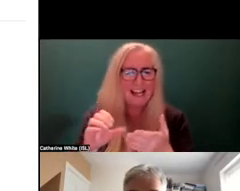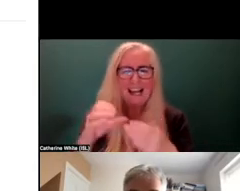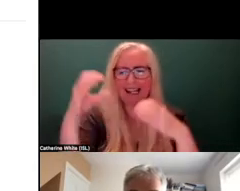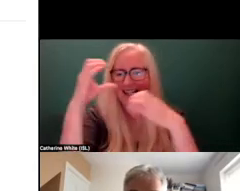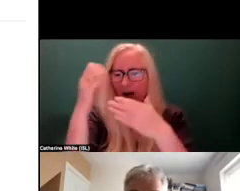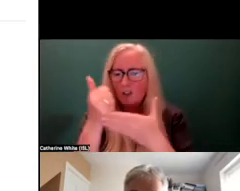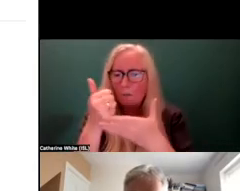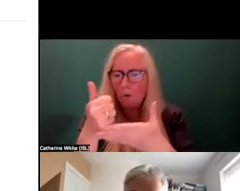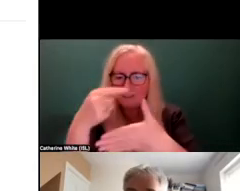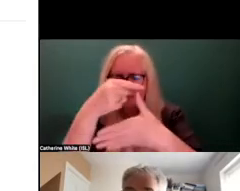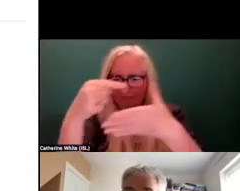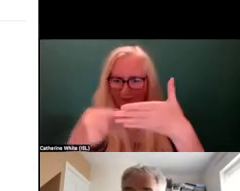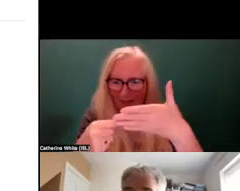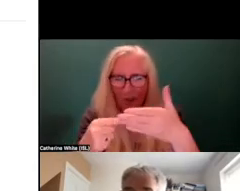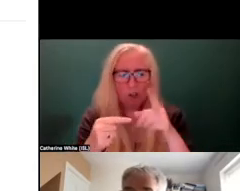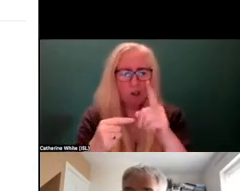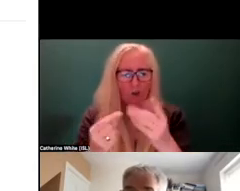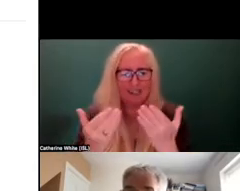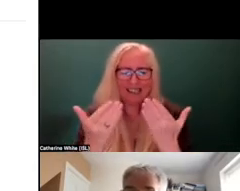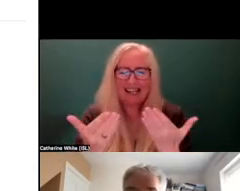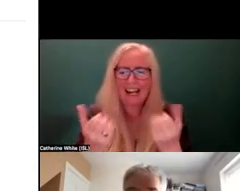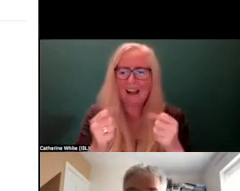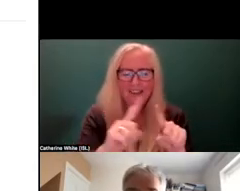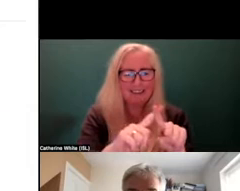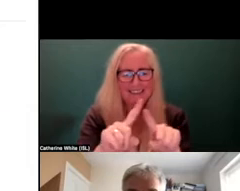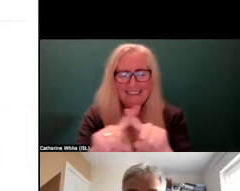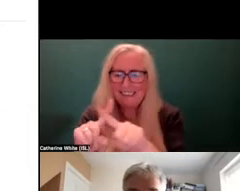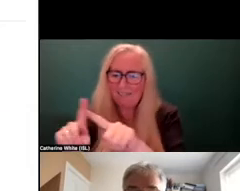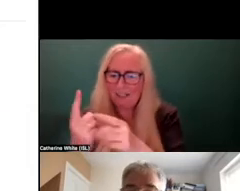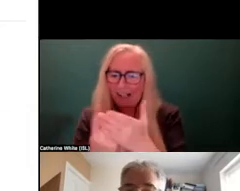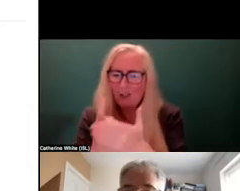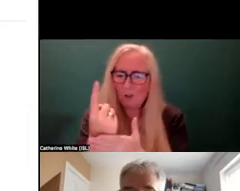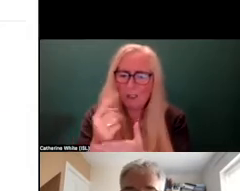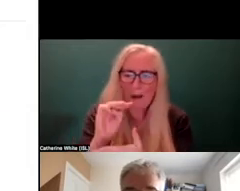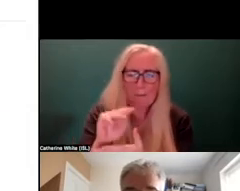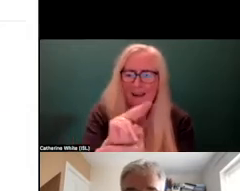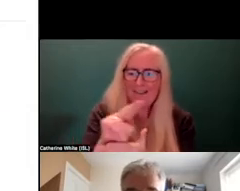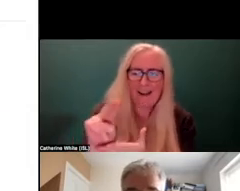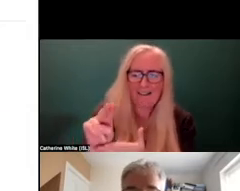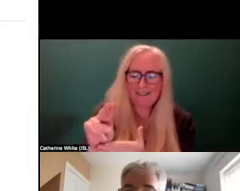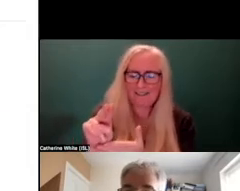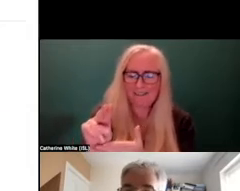And it can help with carer support. I suppose today, there are ranges of issues that I think will maybe not be as